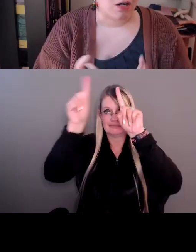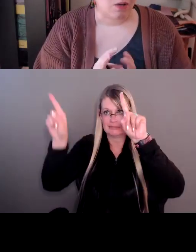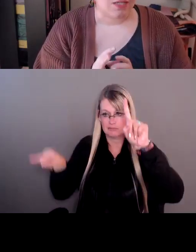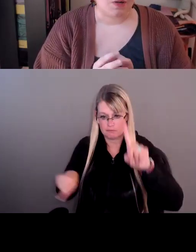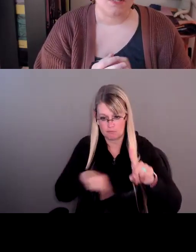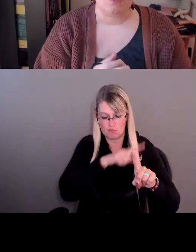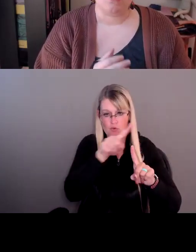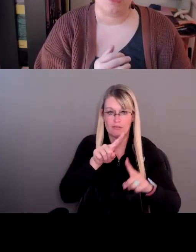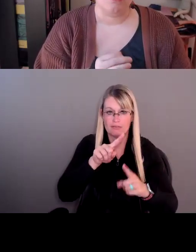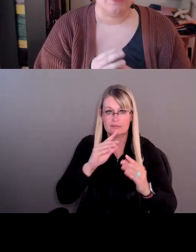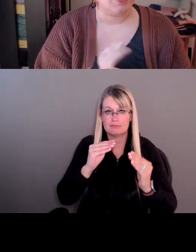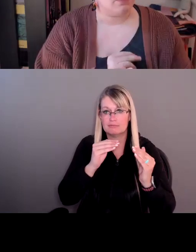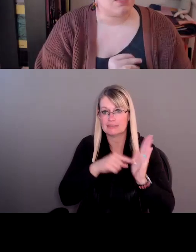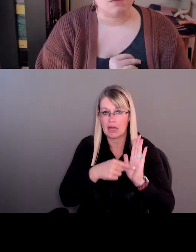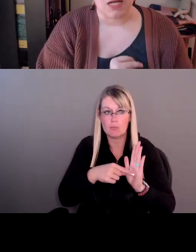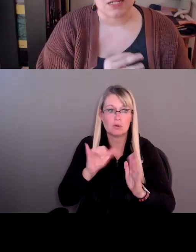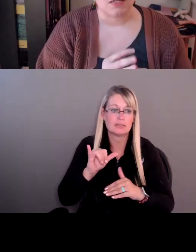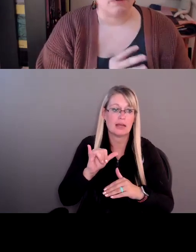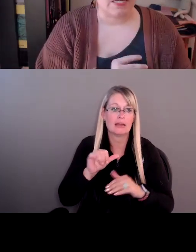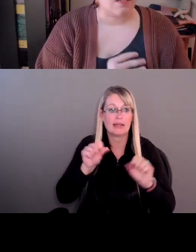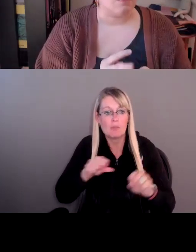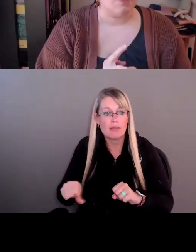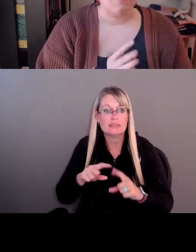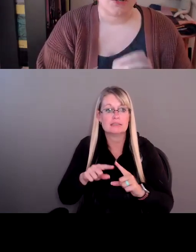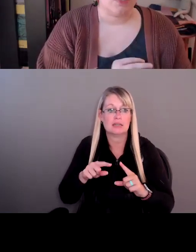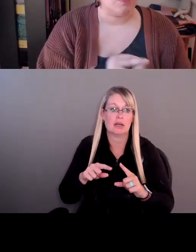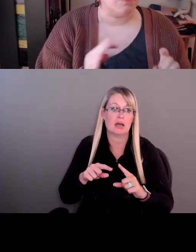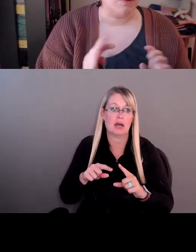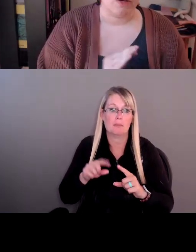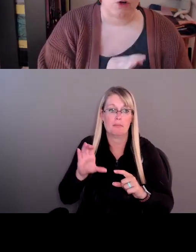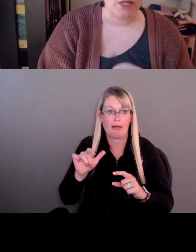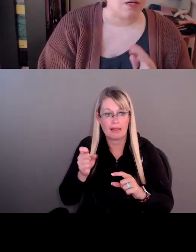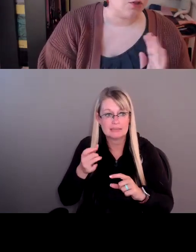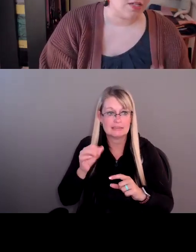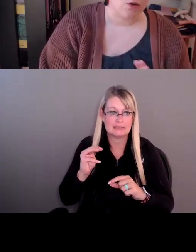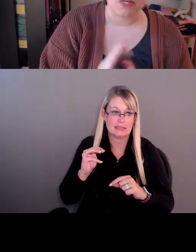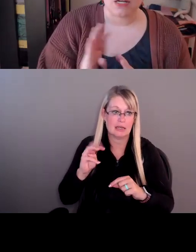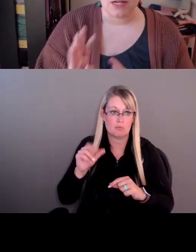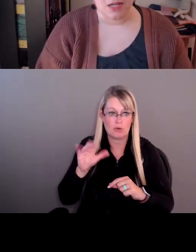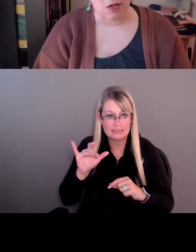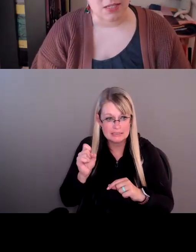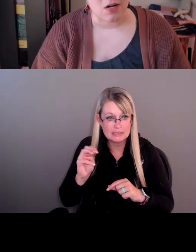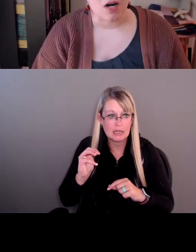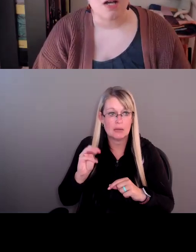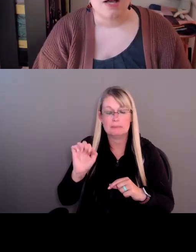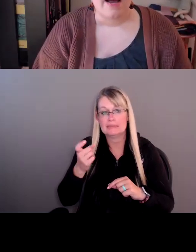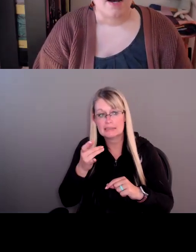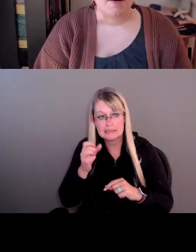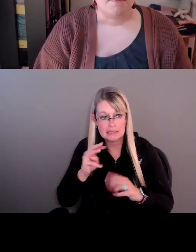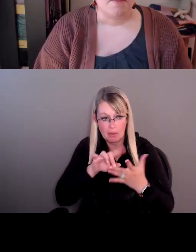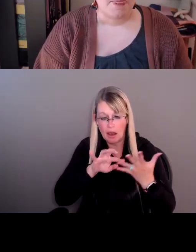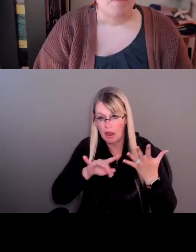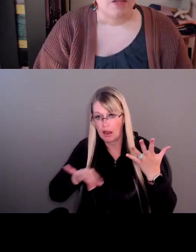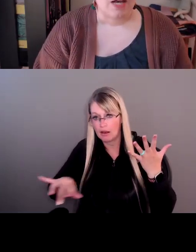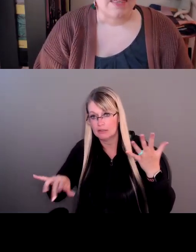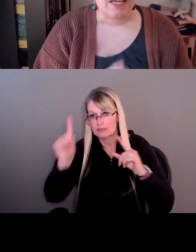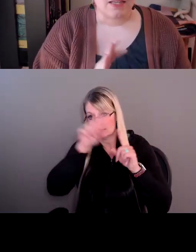of white supremacy culture, like ableism, racism, classism, transphobia, et cetera, et cetera.